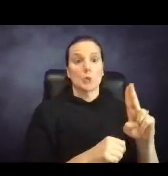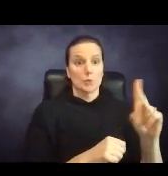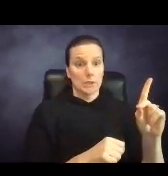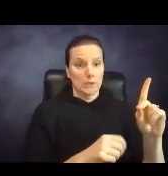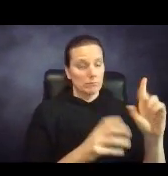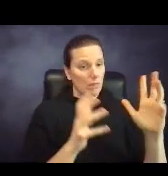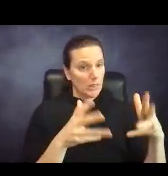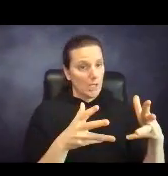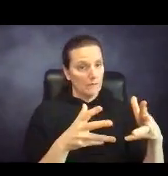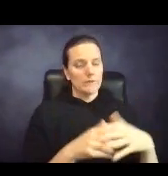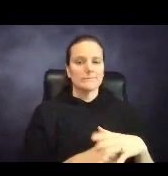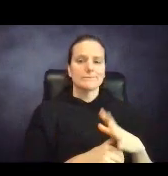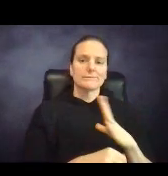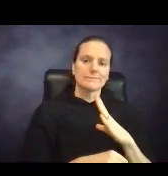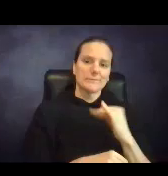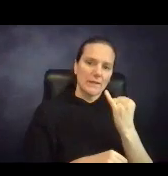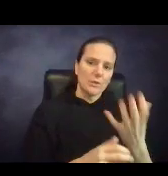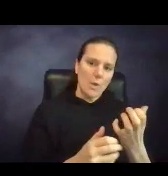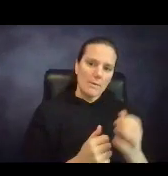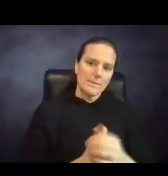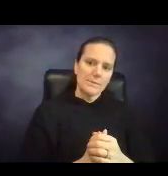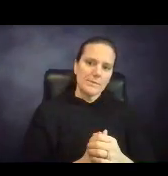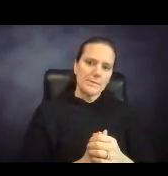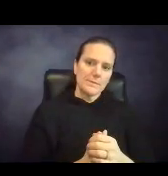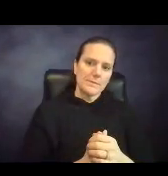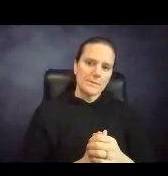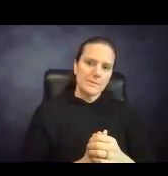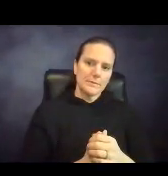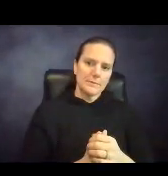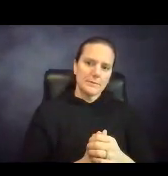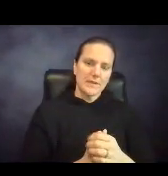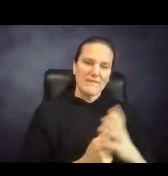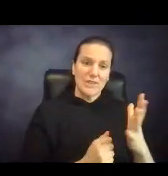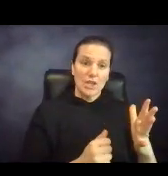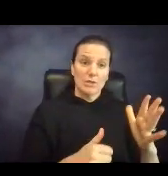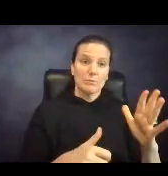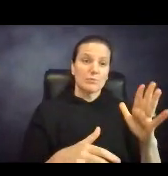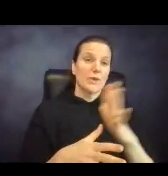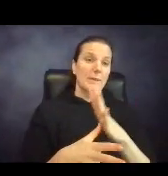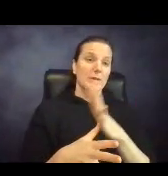and I say, that's okay if that's what you want. So if their primary concern is just preventing endometrial